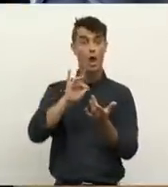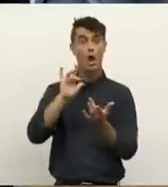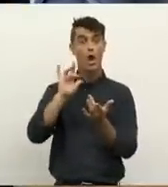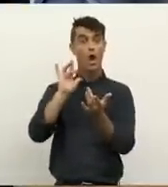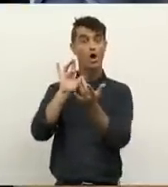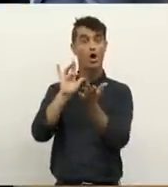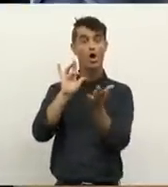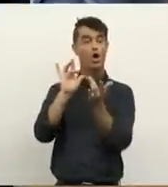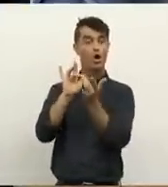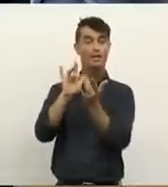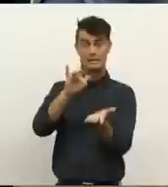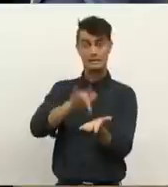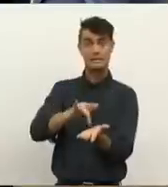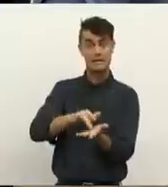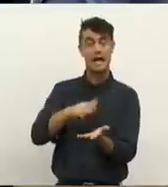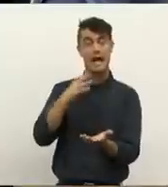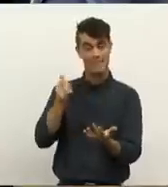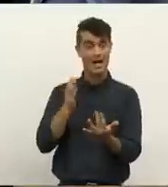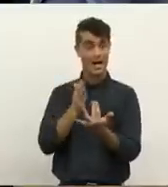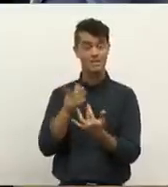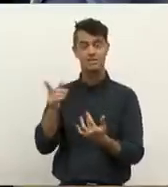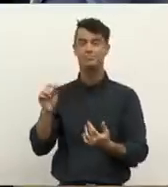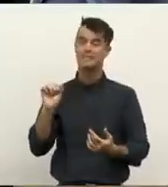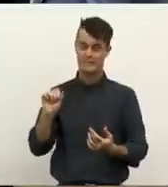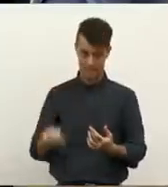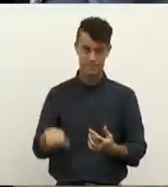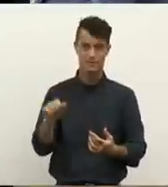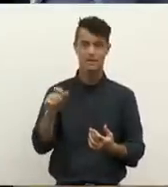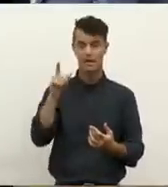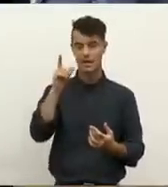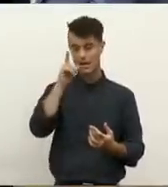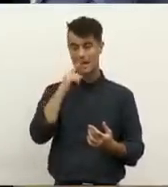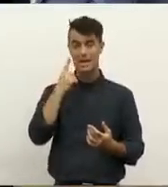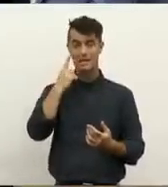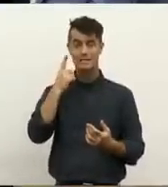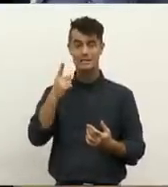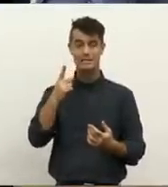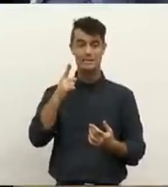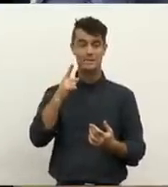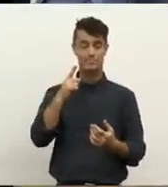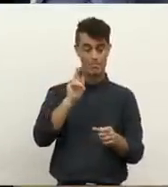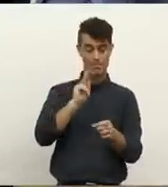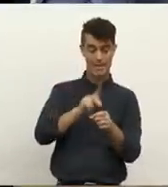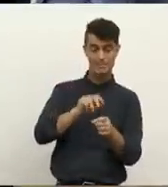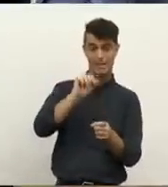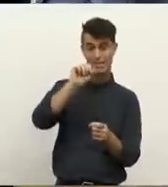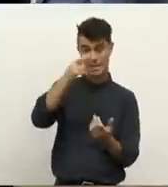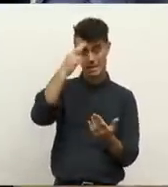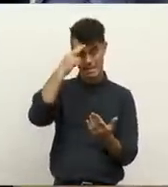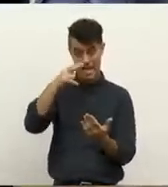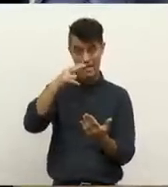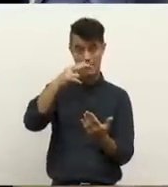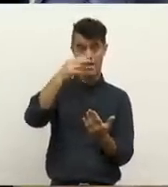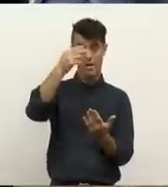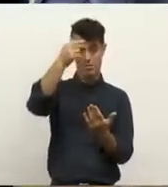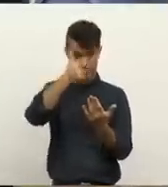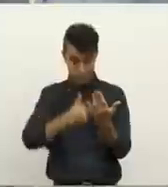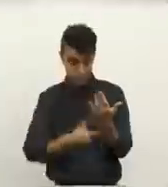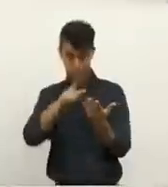Yes. So they can see what's on the participant's file. If they're not clear on something they've got a clear line of contacting someone